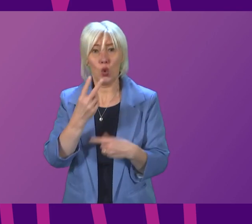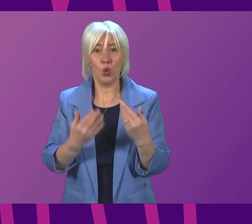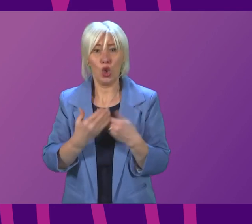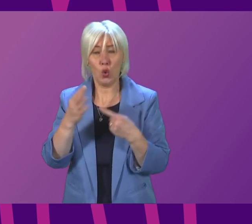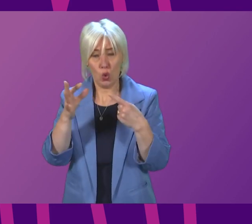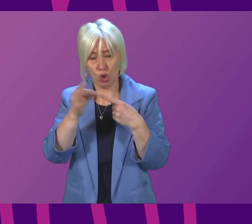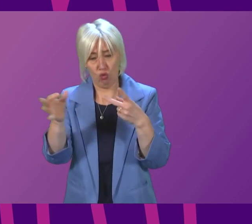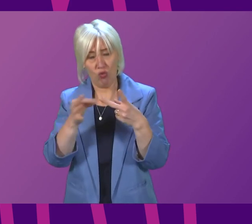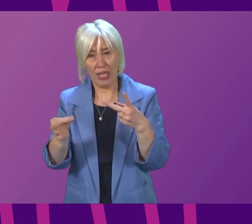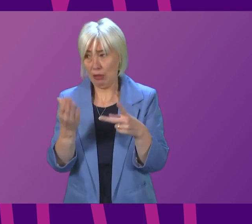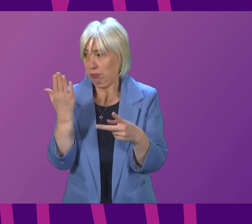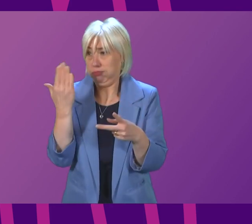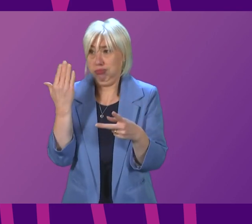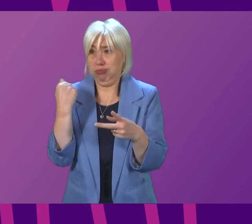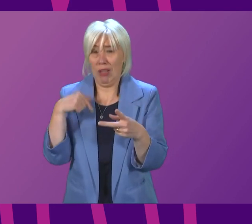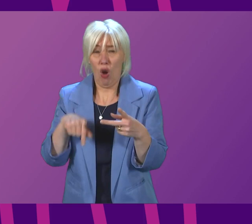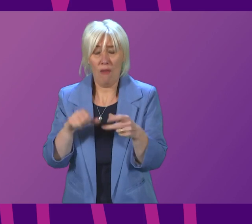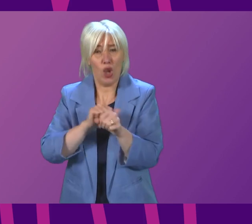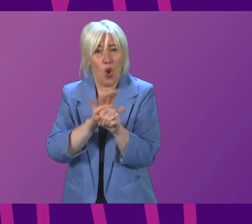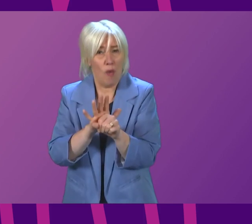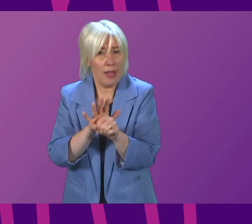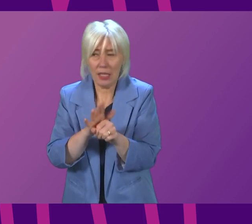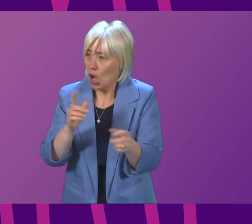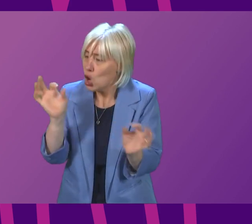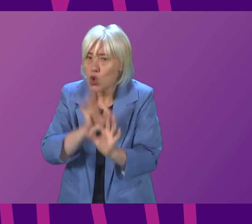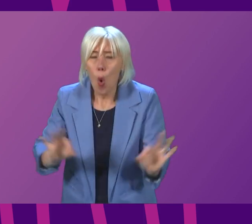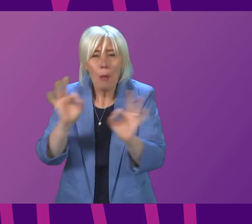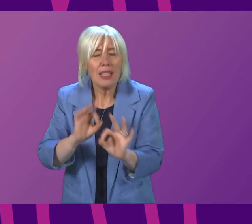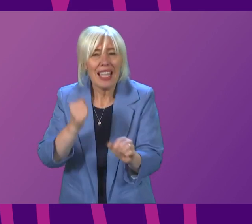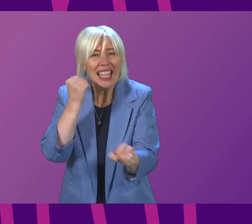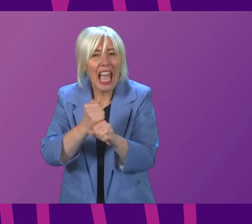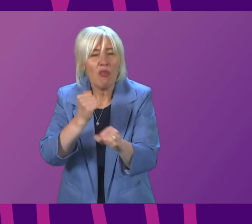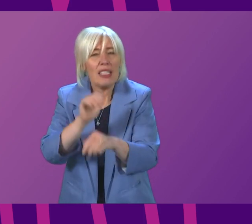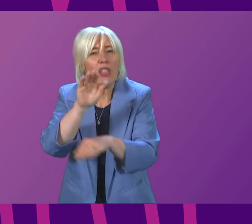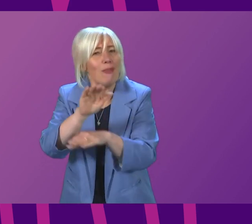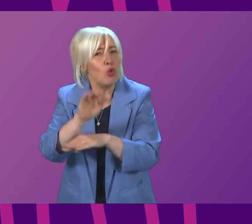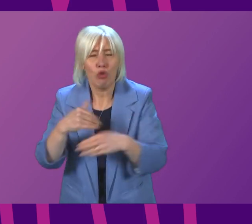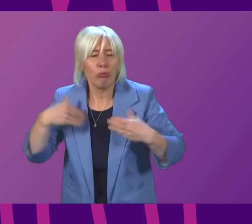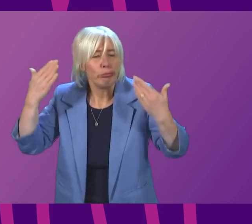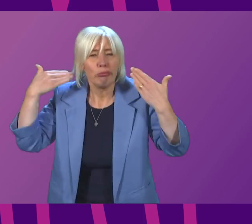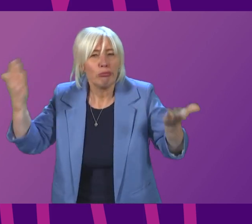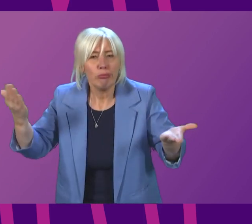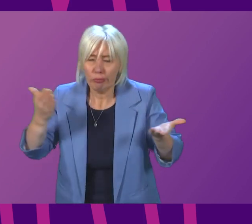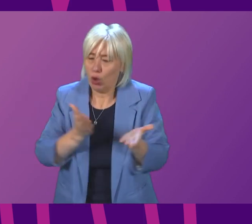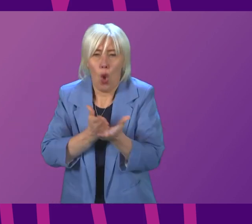in the past few months alone. None of us can guarantee the immediate future in the context of the pandemic, but we make